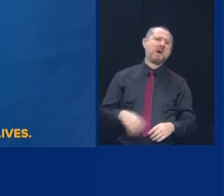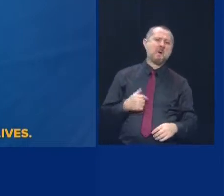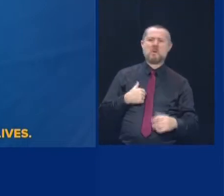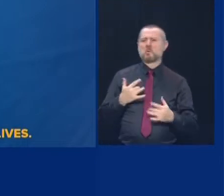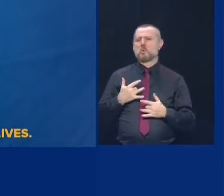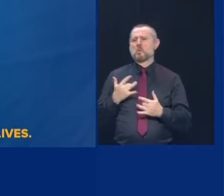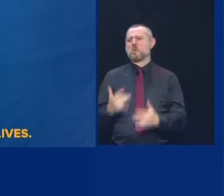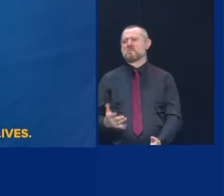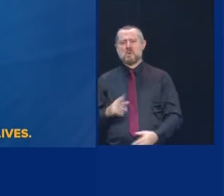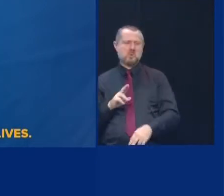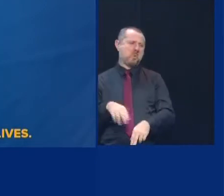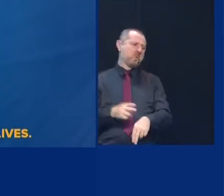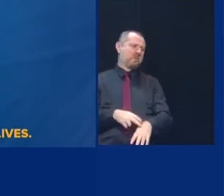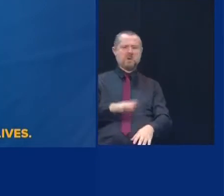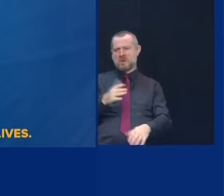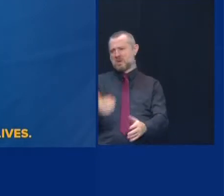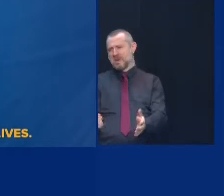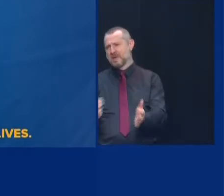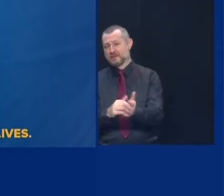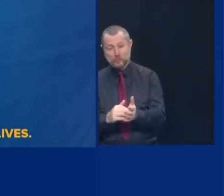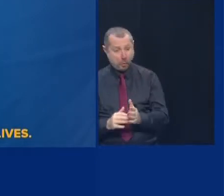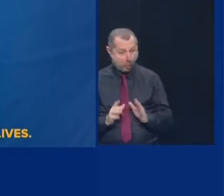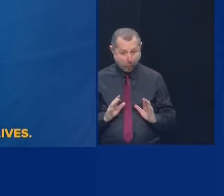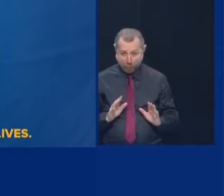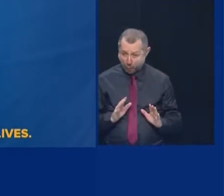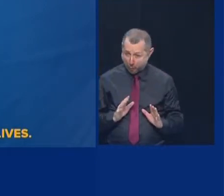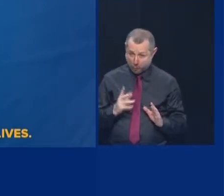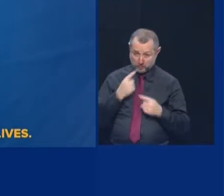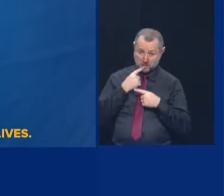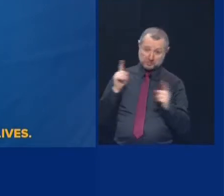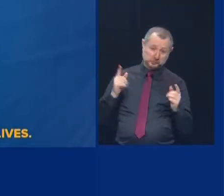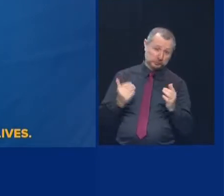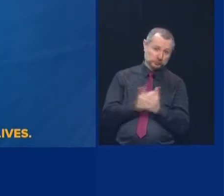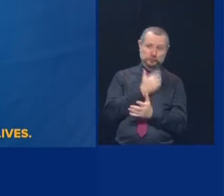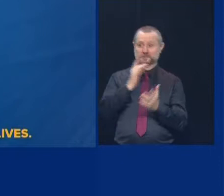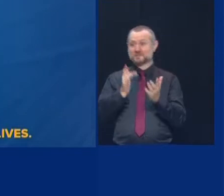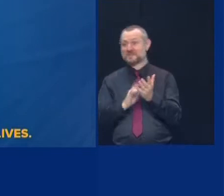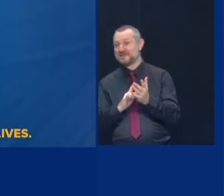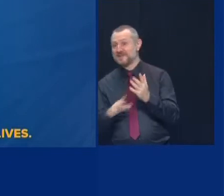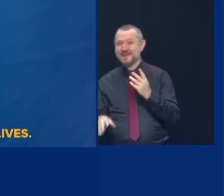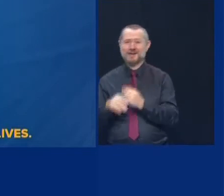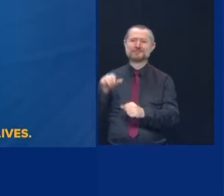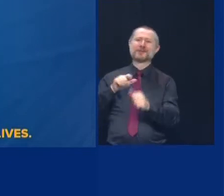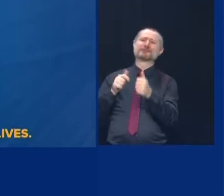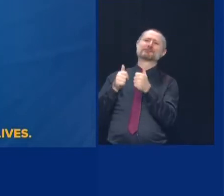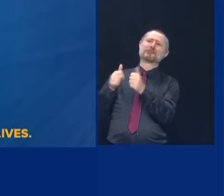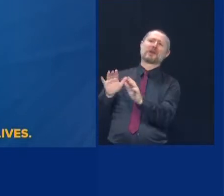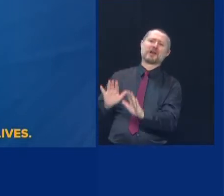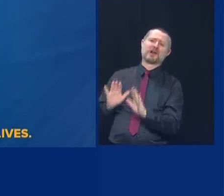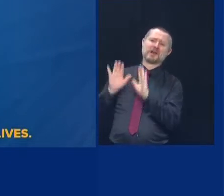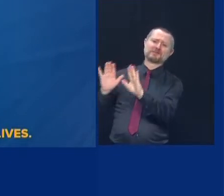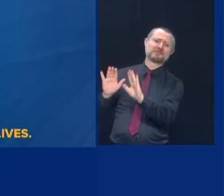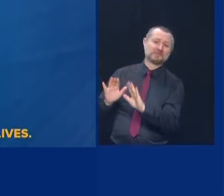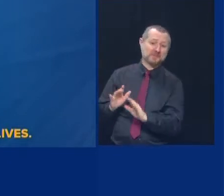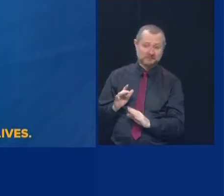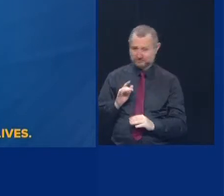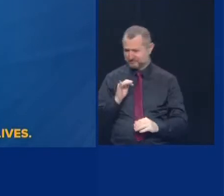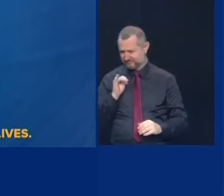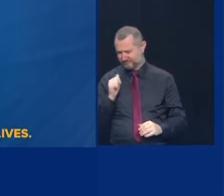YOUR COMMUNITY. FACT THREE, THE VACCINE IS HERE. HAPPY DAYS.